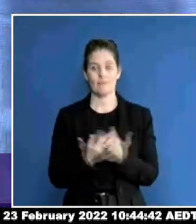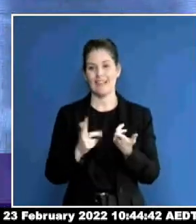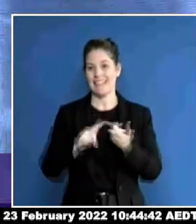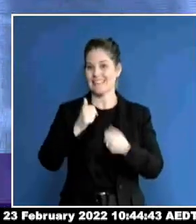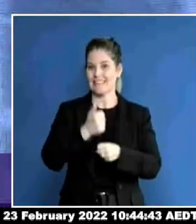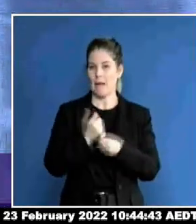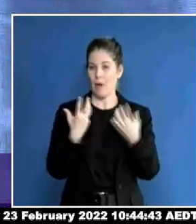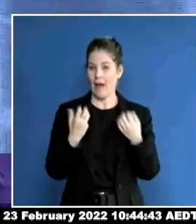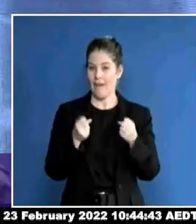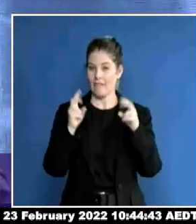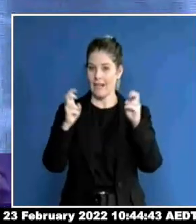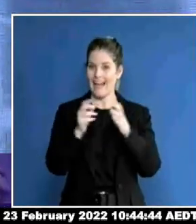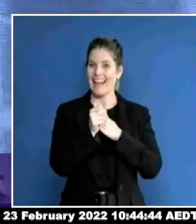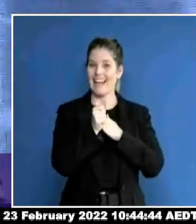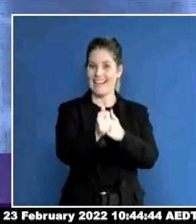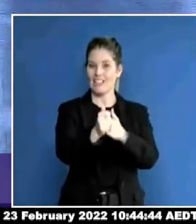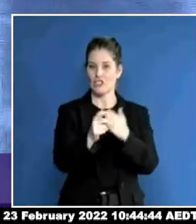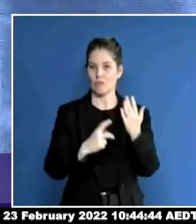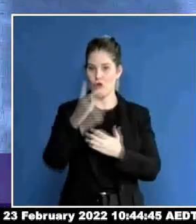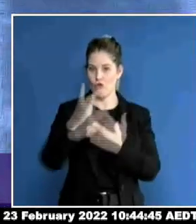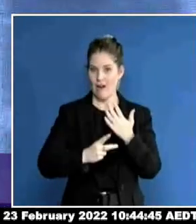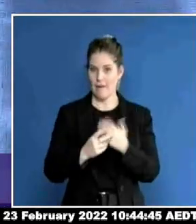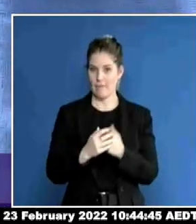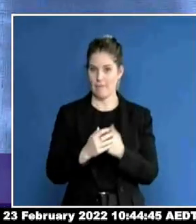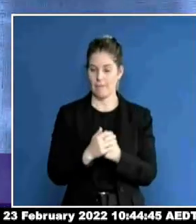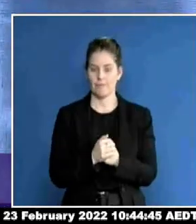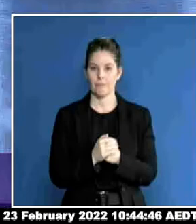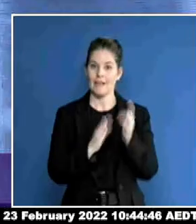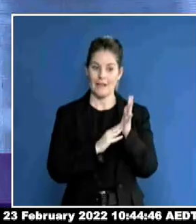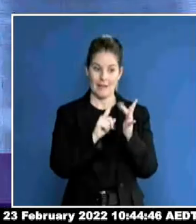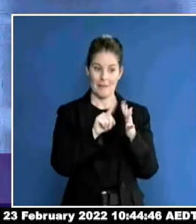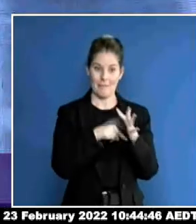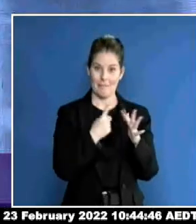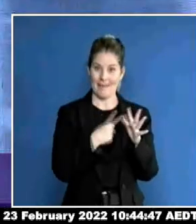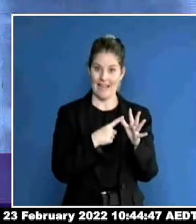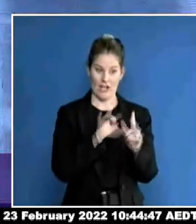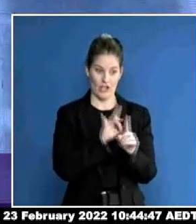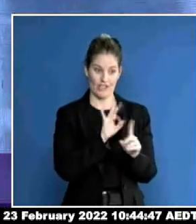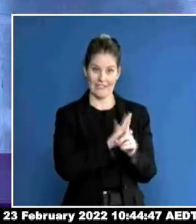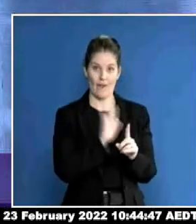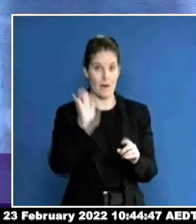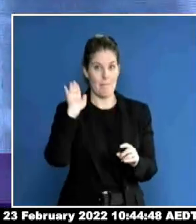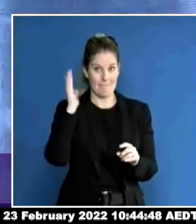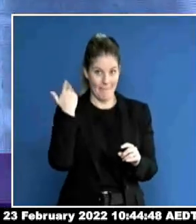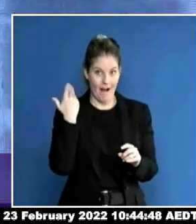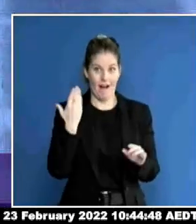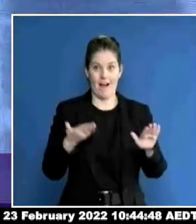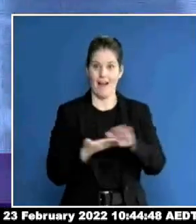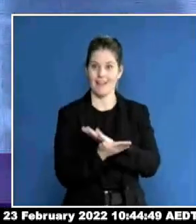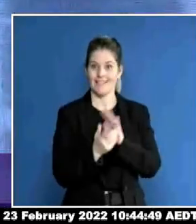Mija has participated in the DES program, and she will generously share her personal